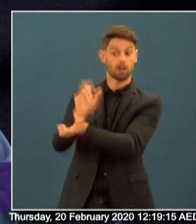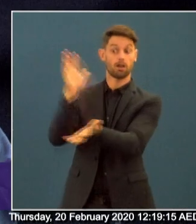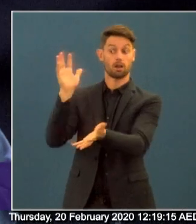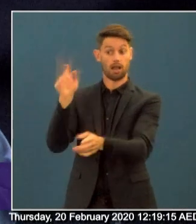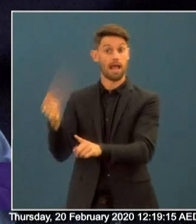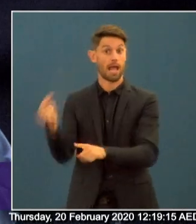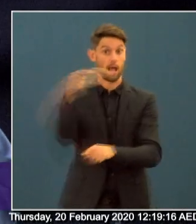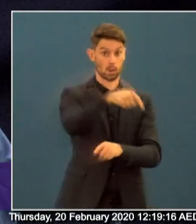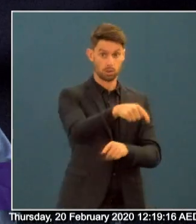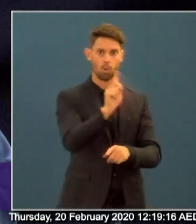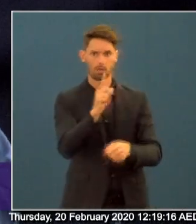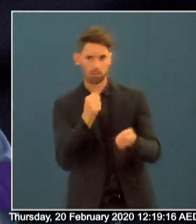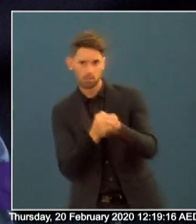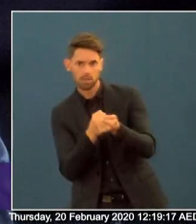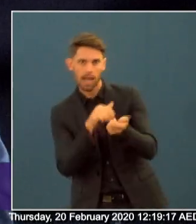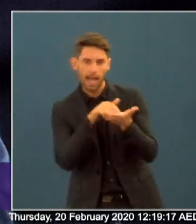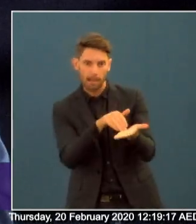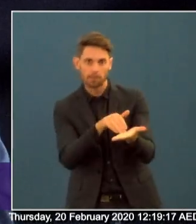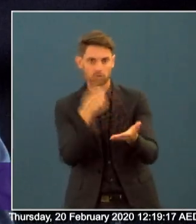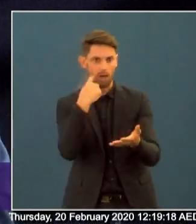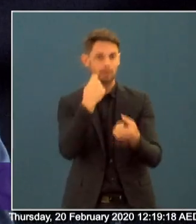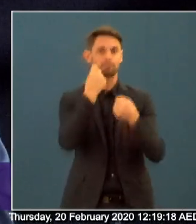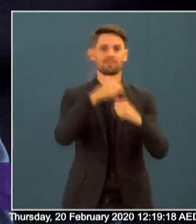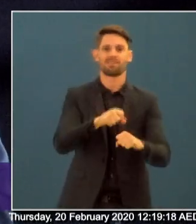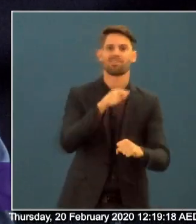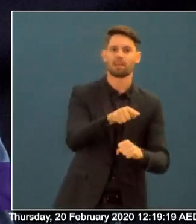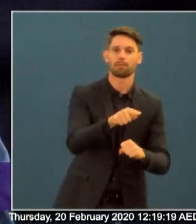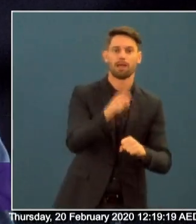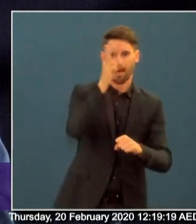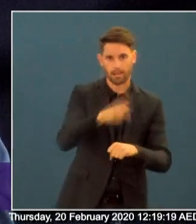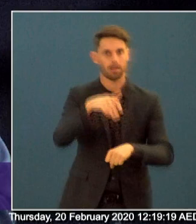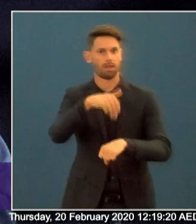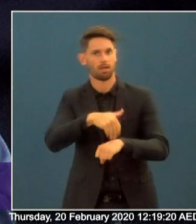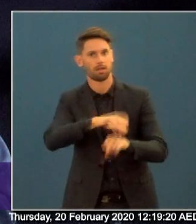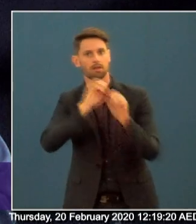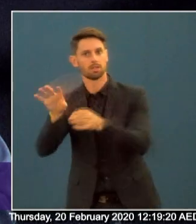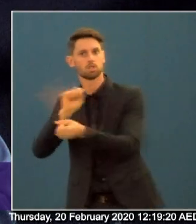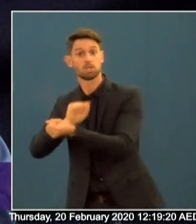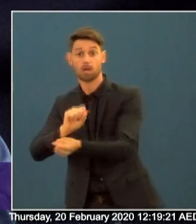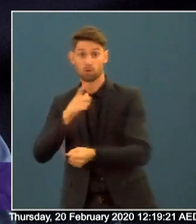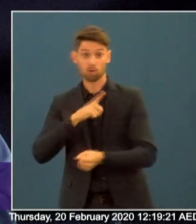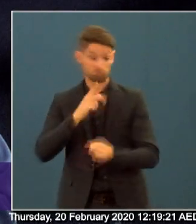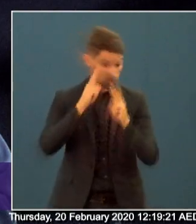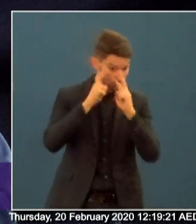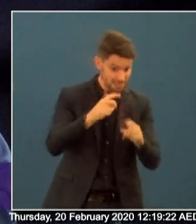because people with intellectual disability are known to return to custody at very high rates, partly because they're not